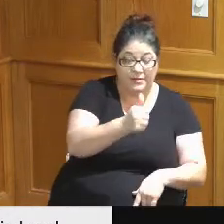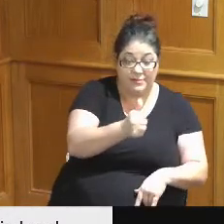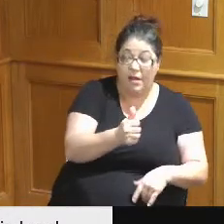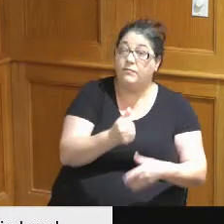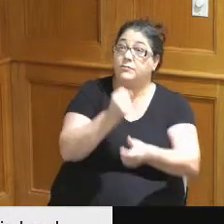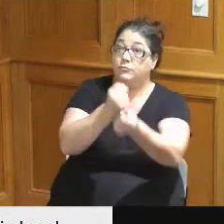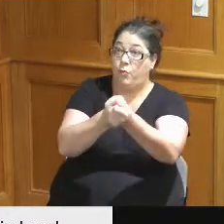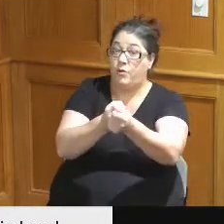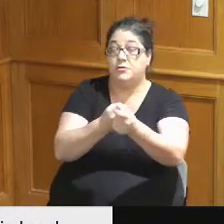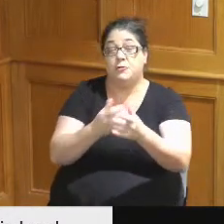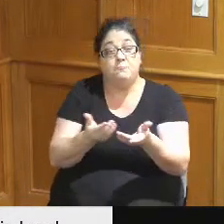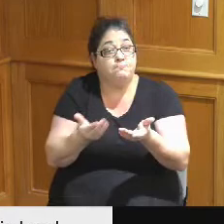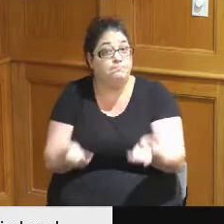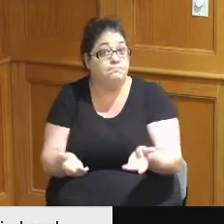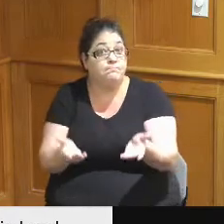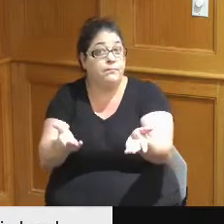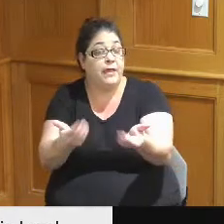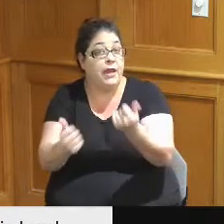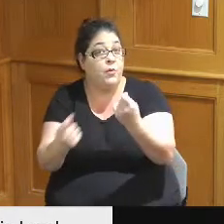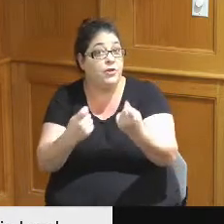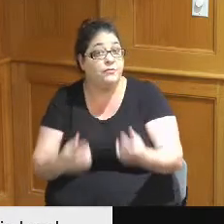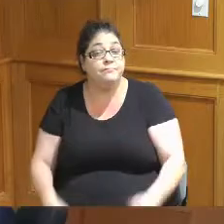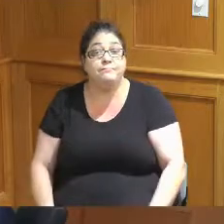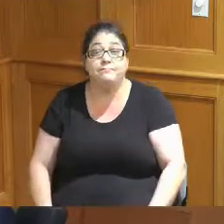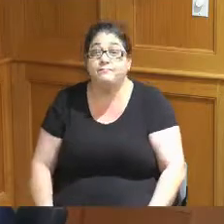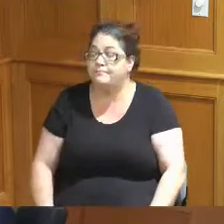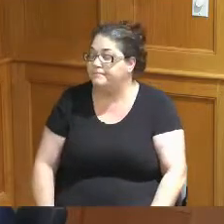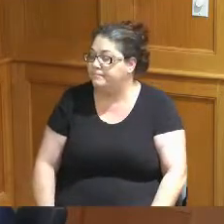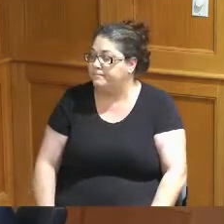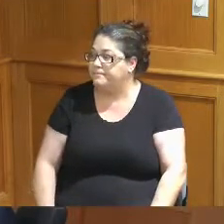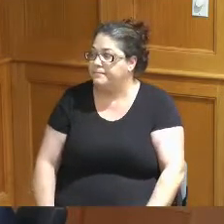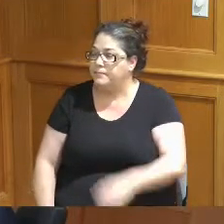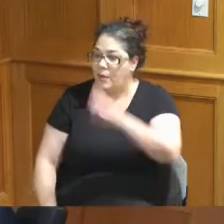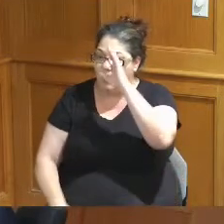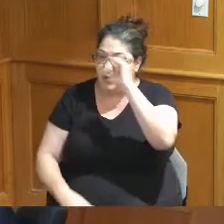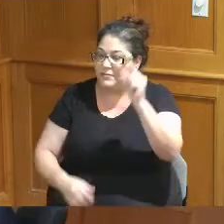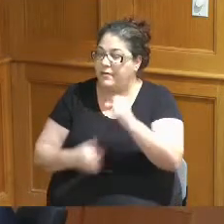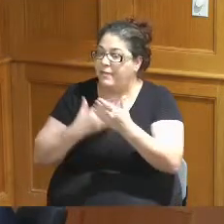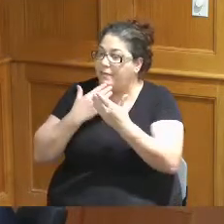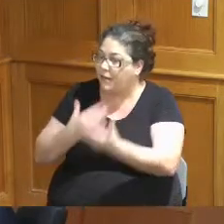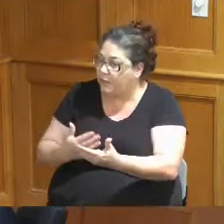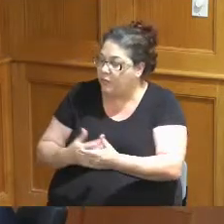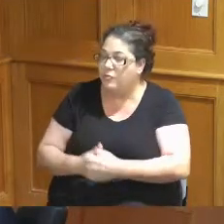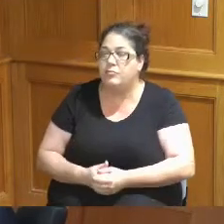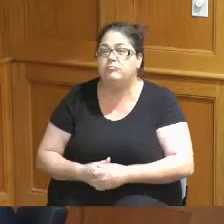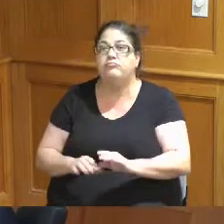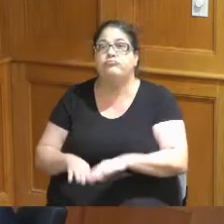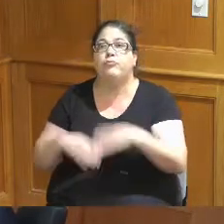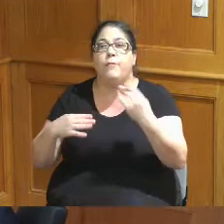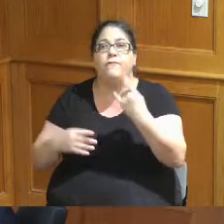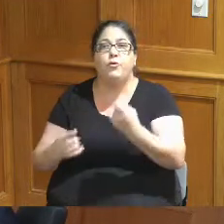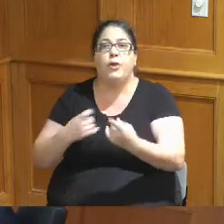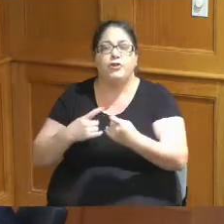questions all right well thank you I'll open it up for questions before I open up you said